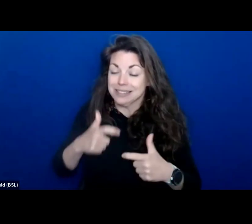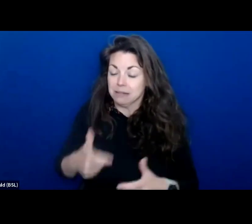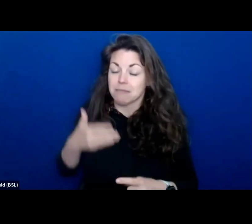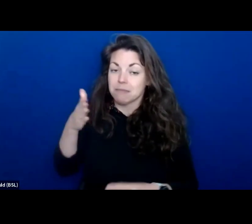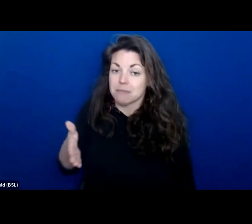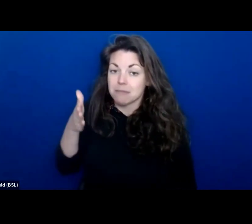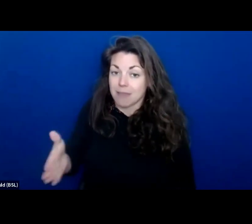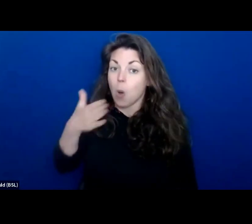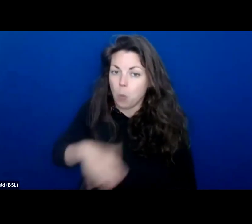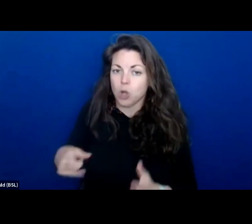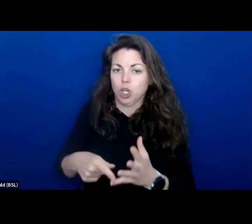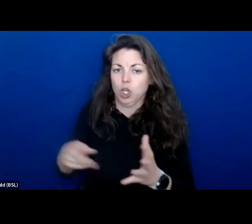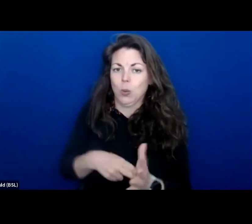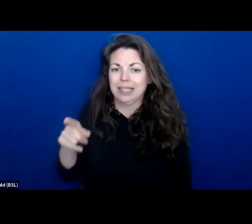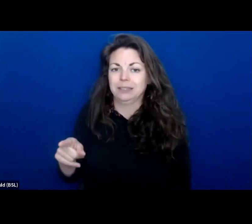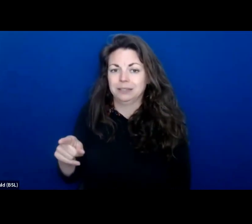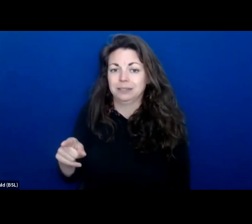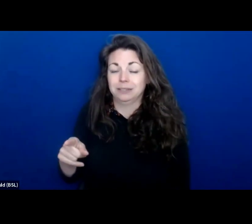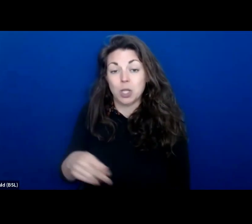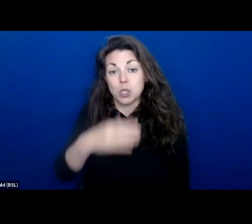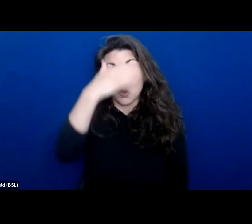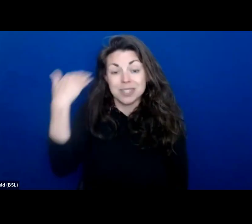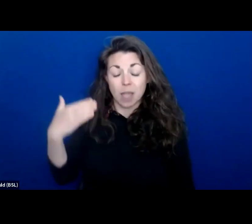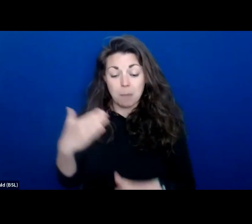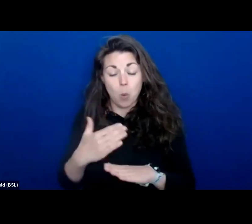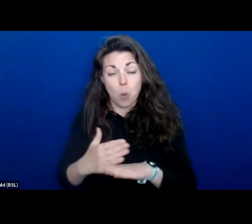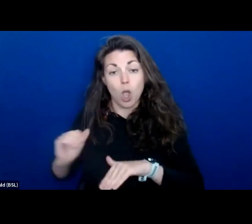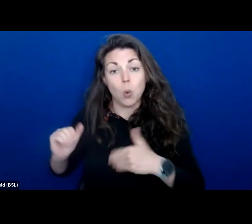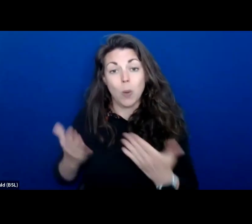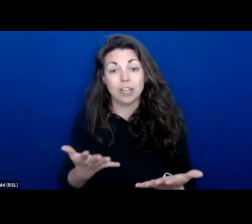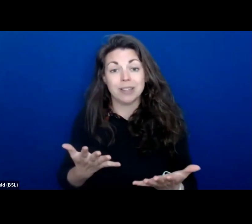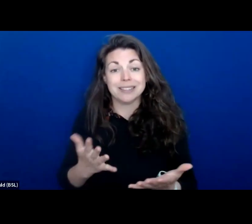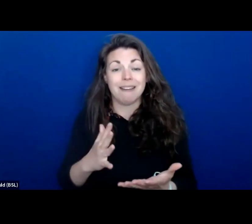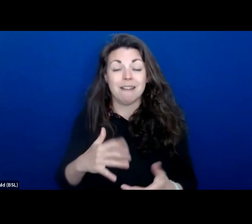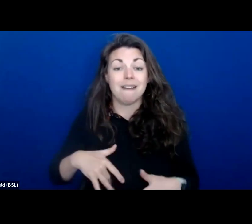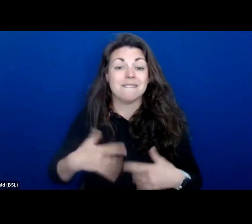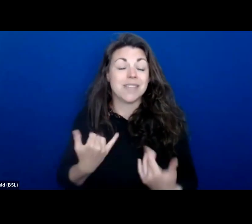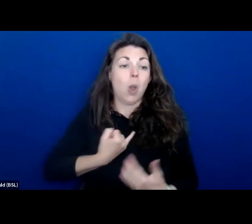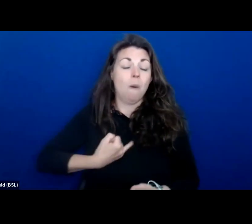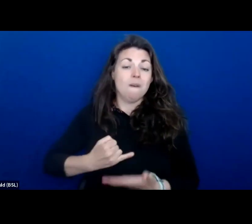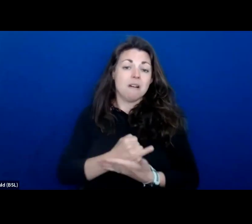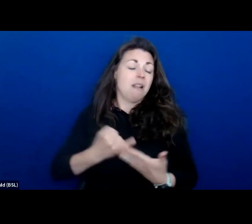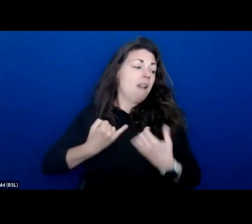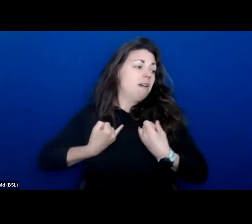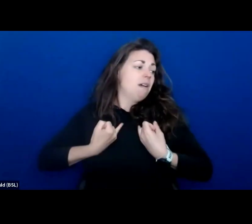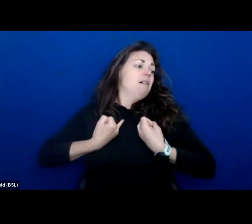I spent the whole summer waitressing, feeling really bad about waitressing when I should've been really proud of myself for